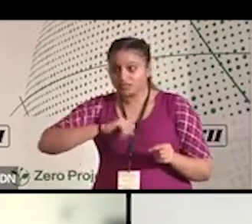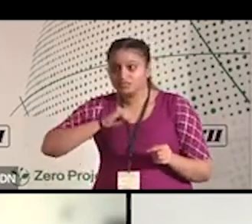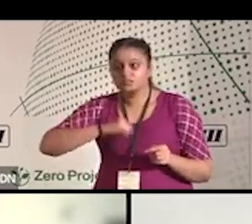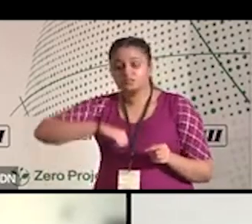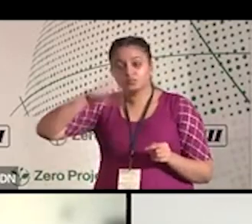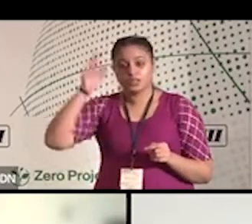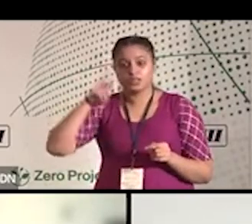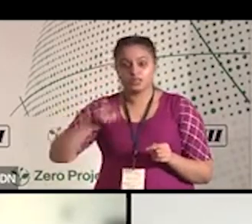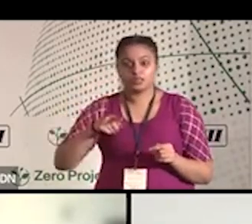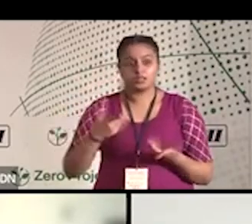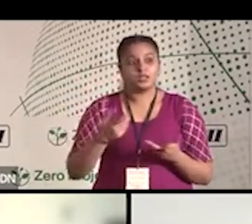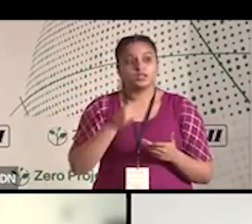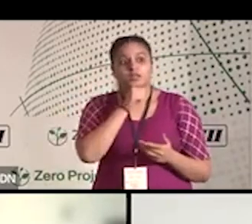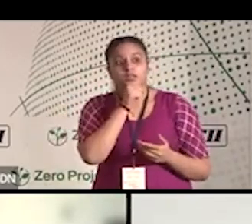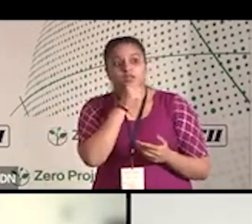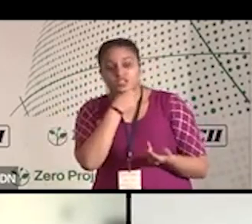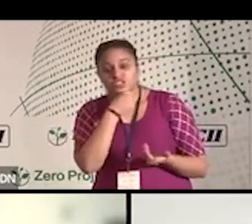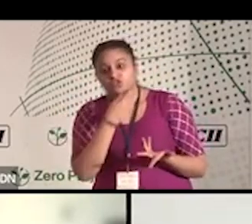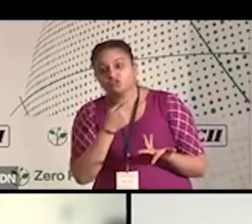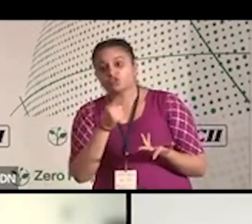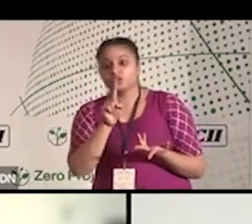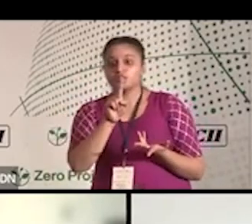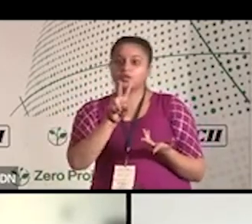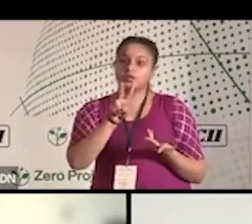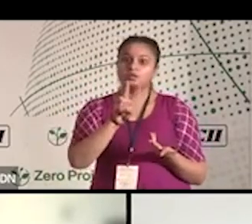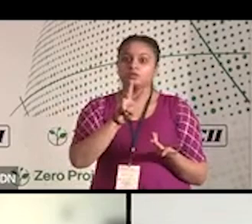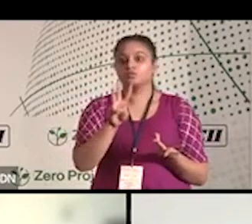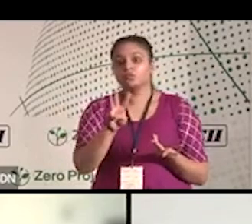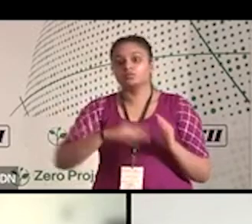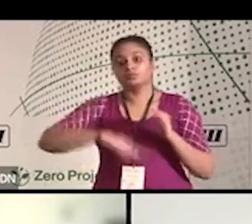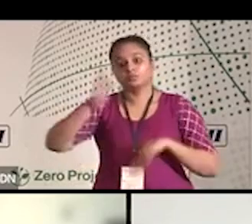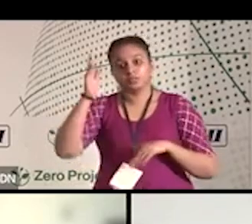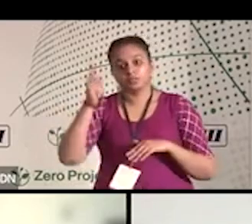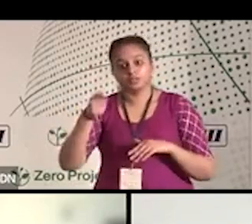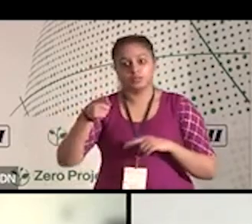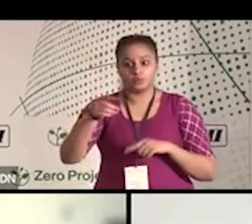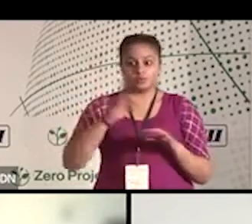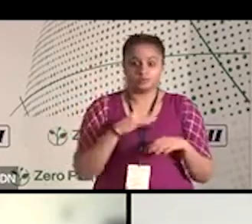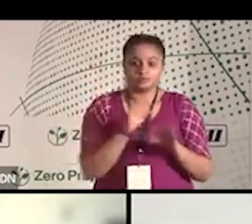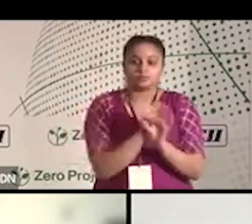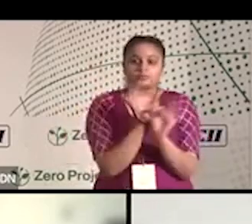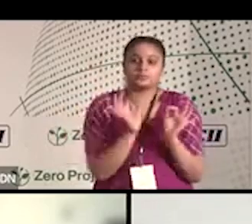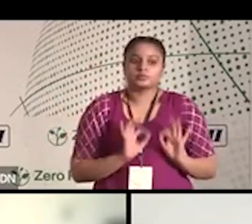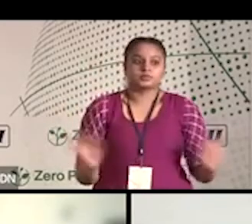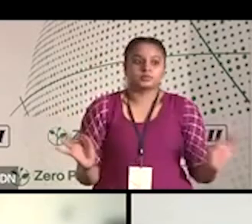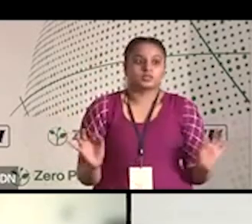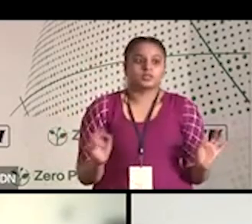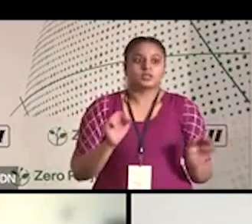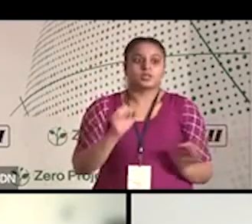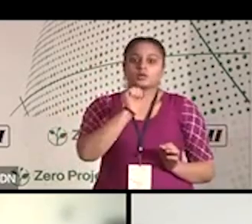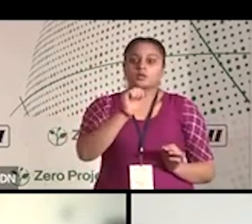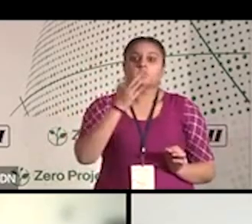through adolescence and getting into preparing themselves for life, these are the most important.